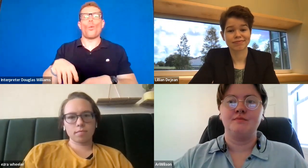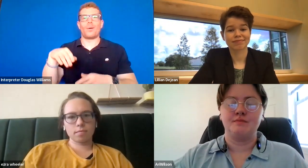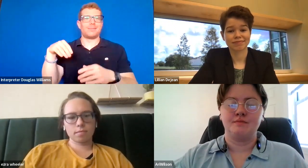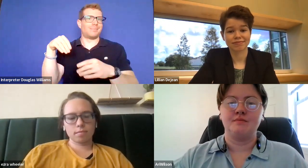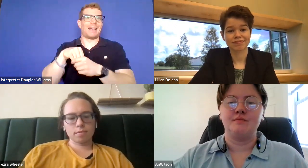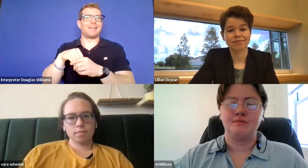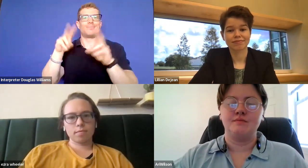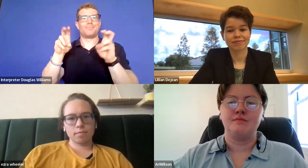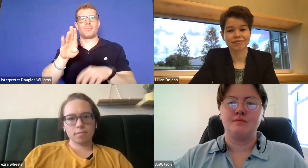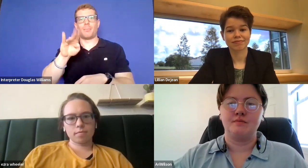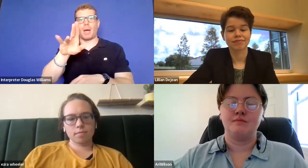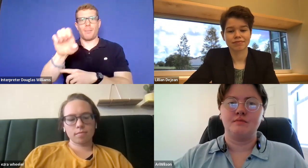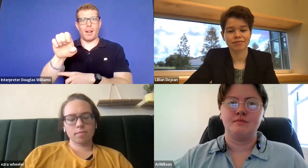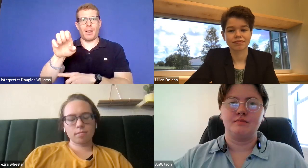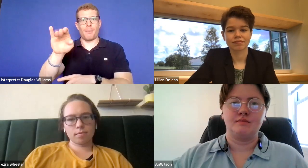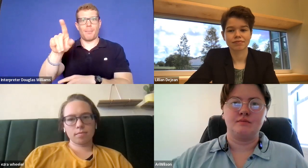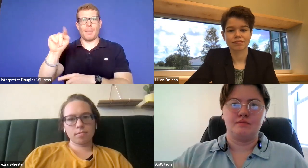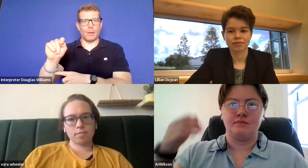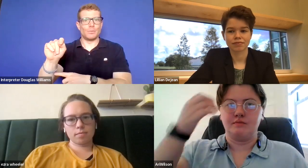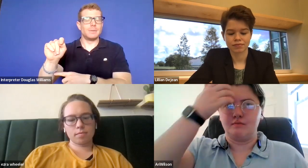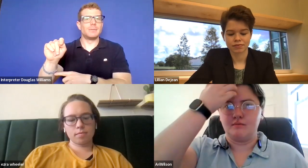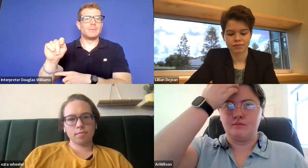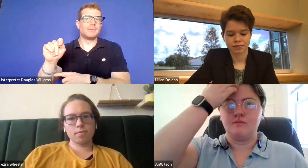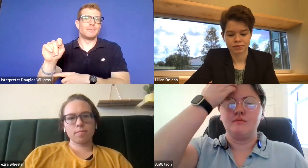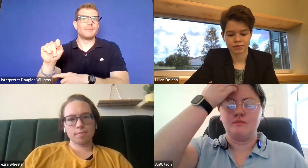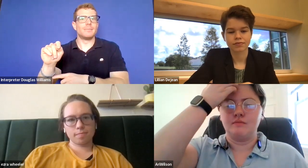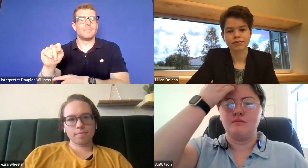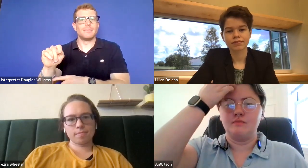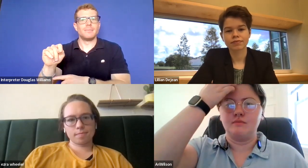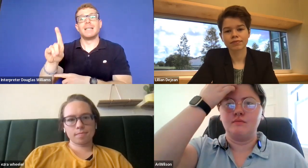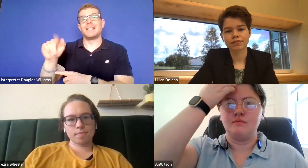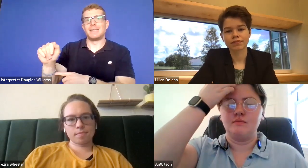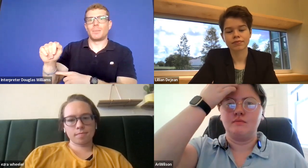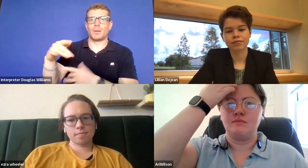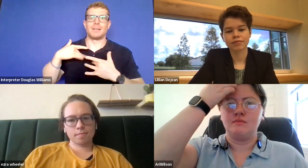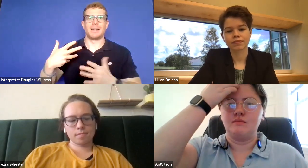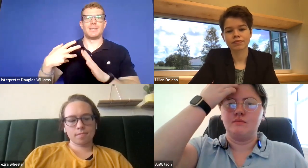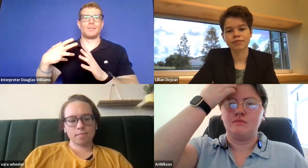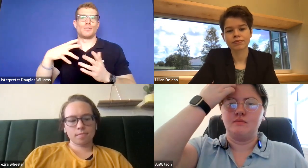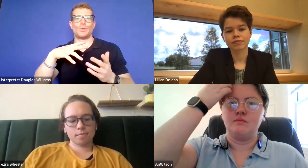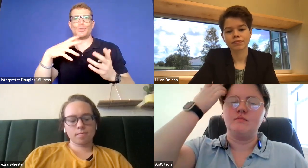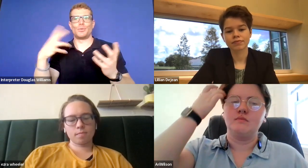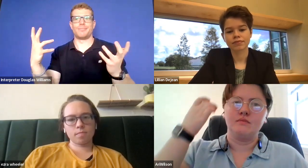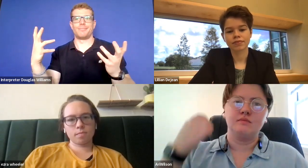They associate that with not being able and that doesn't necessarily mean that and